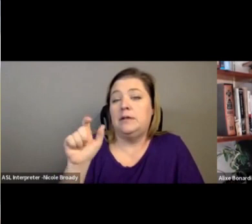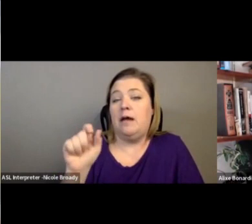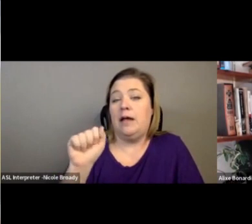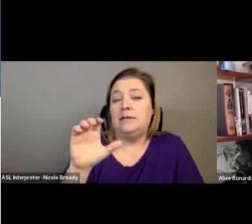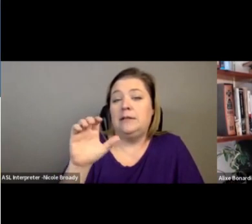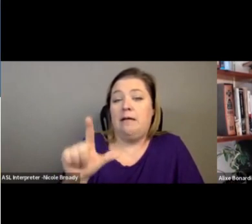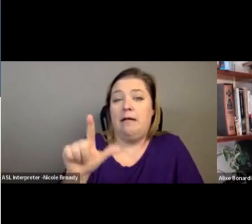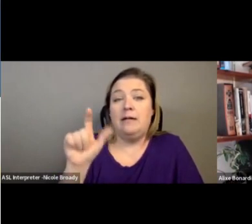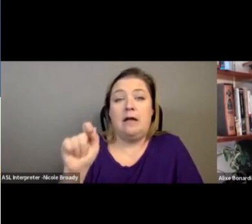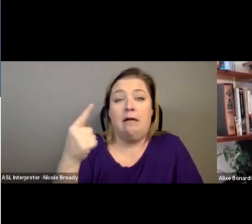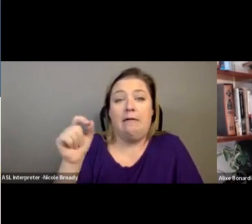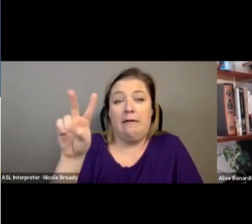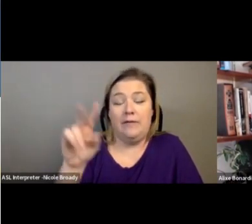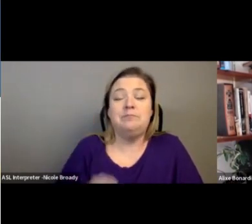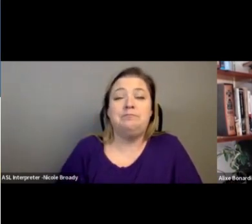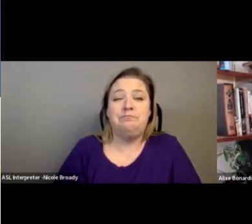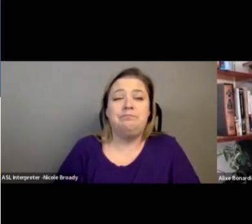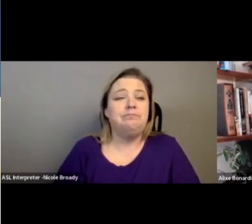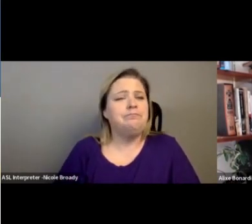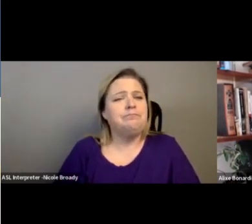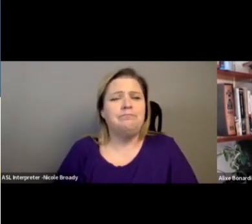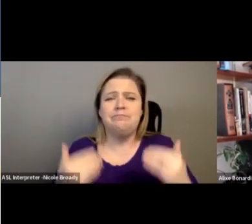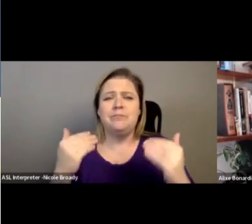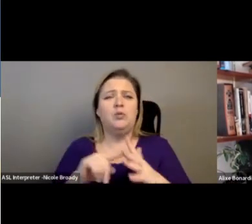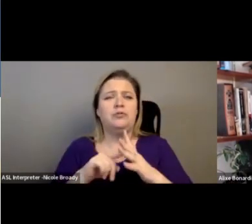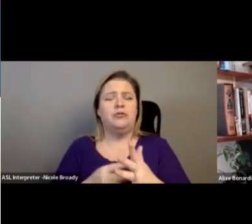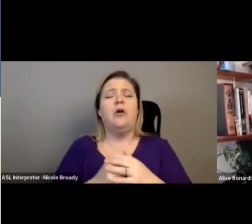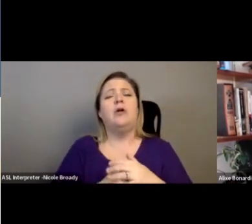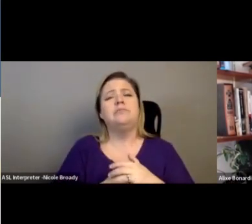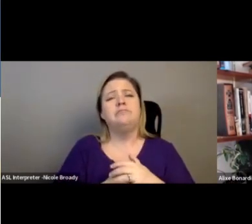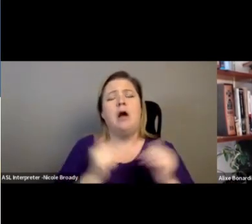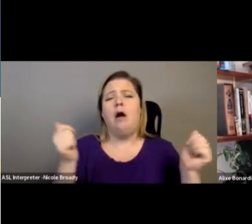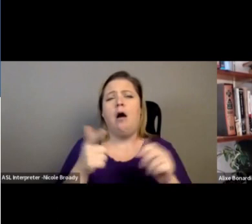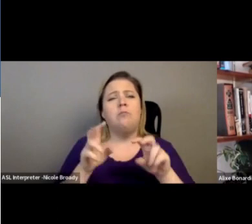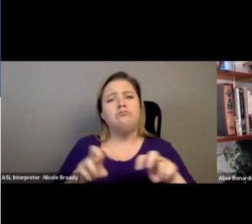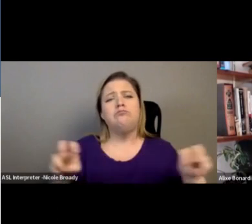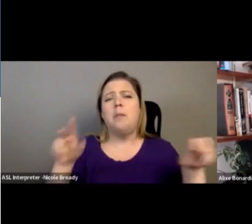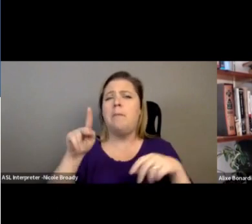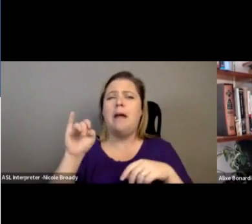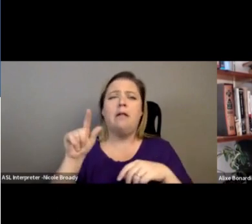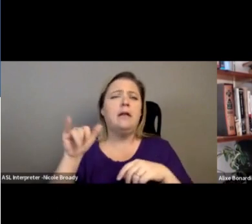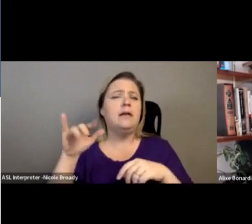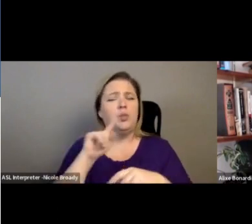please. So let's get started. Our panelists are always interested in learning about